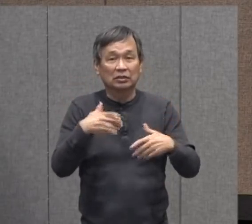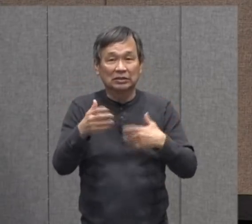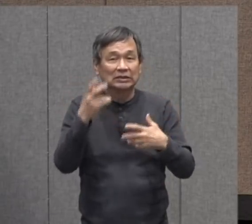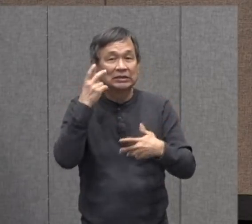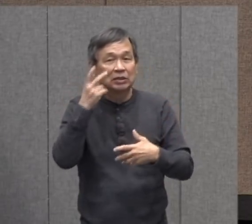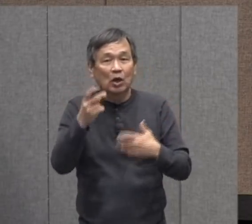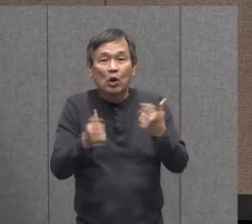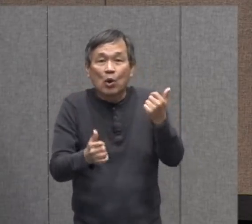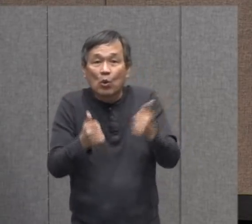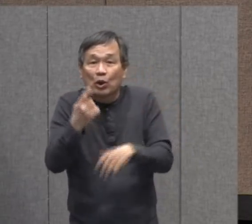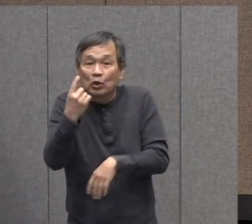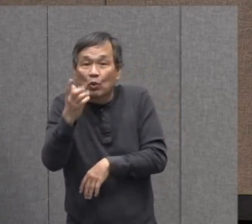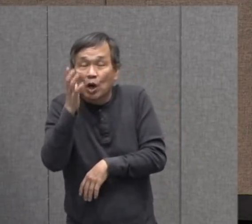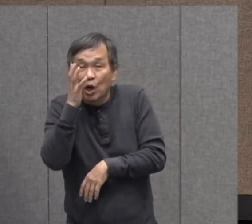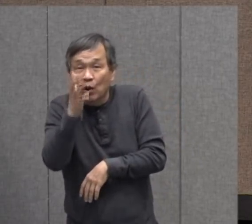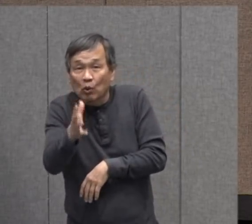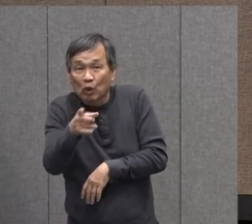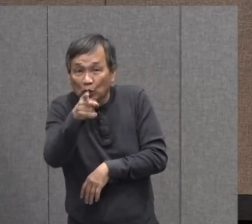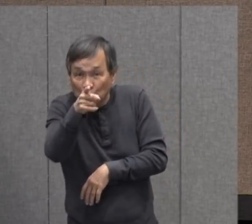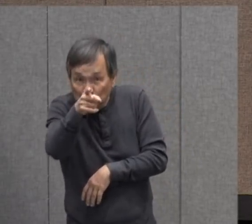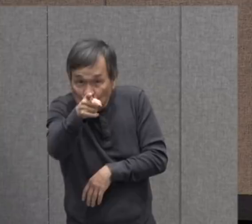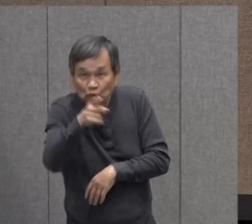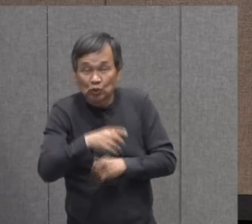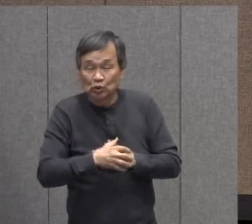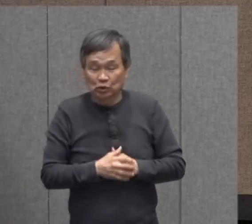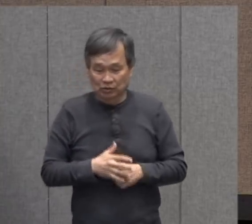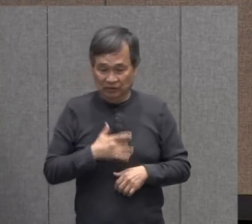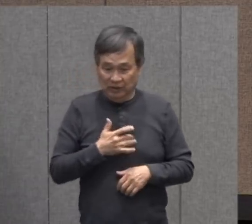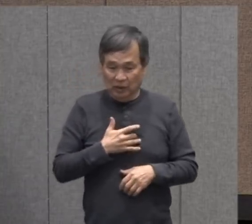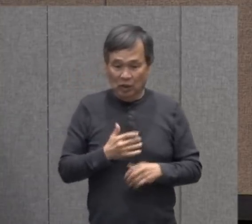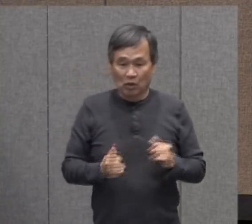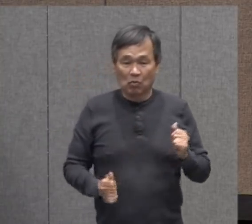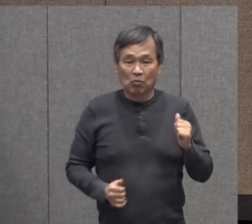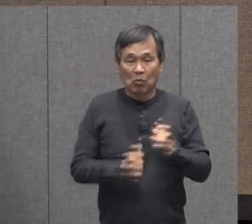Which one do you think has the most kinetic energy,